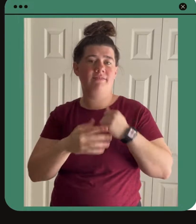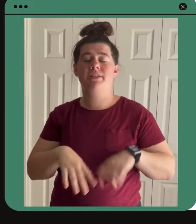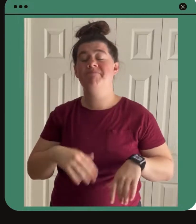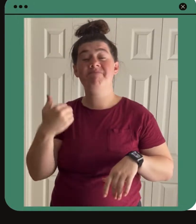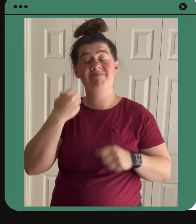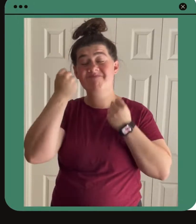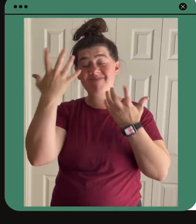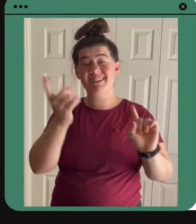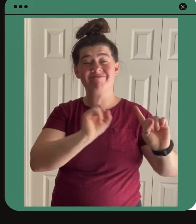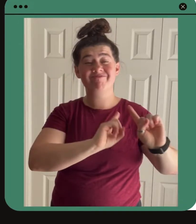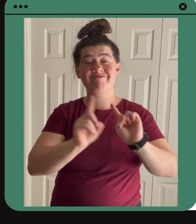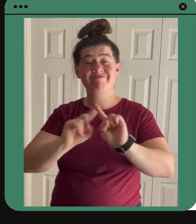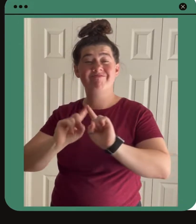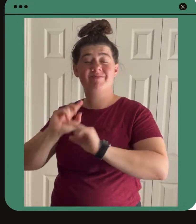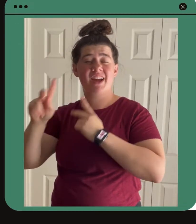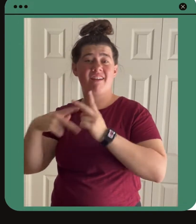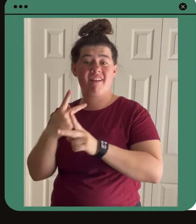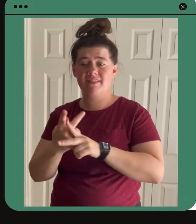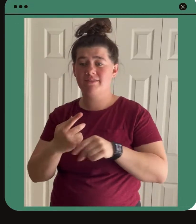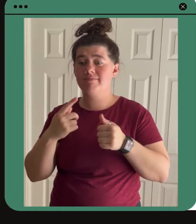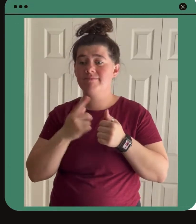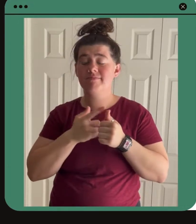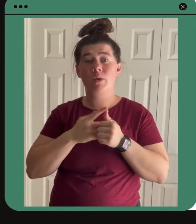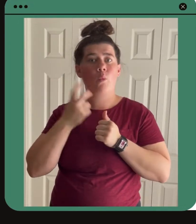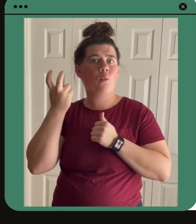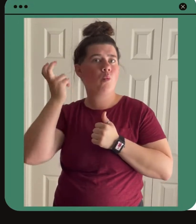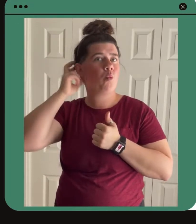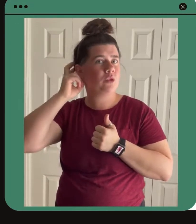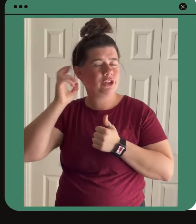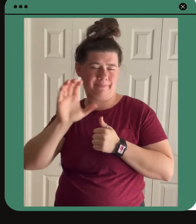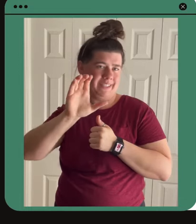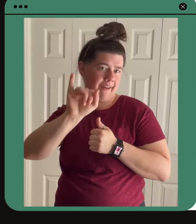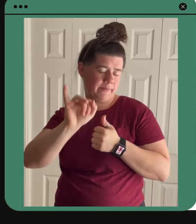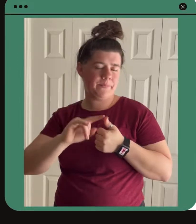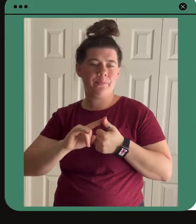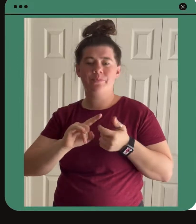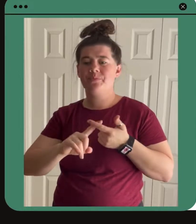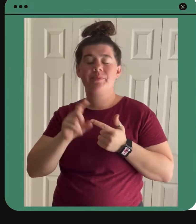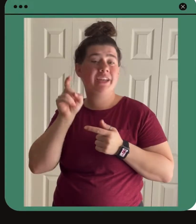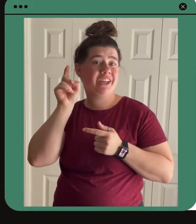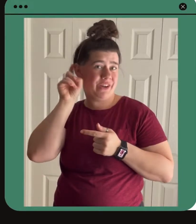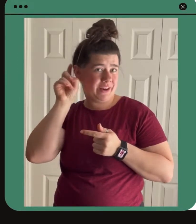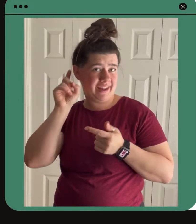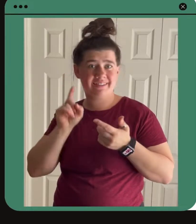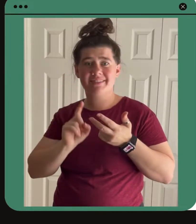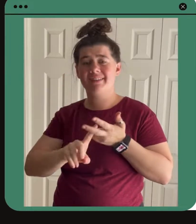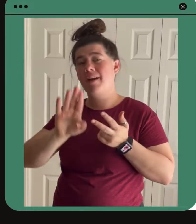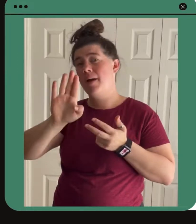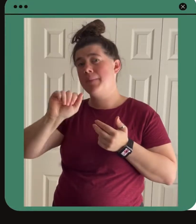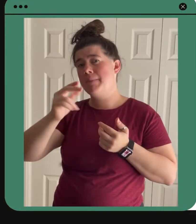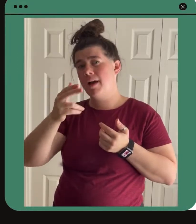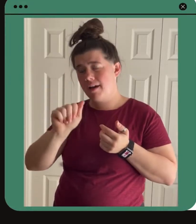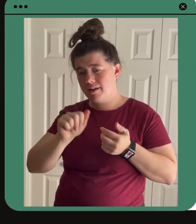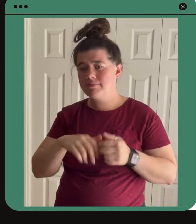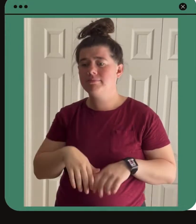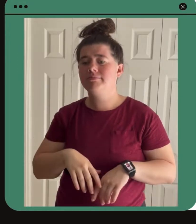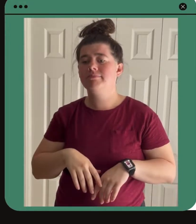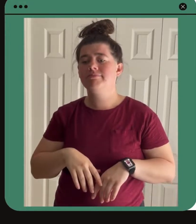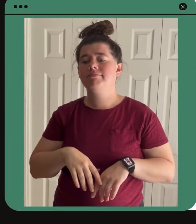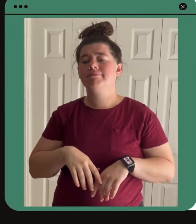hearing technology and there are many kinds, there's Cochlear implants or see eyes hearing aids. Baja's